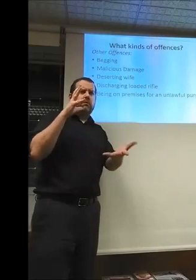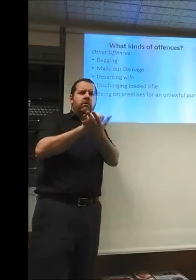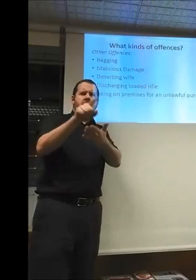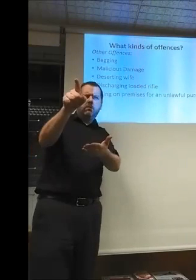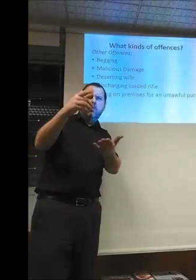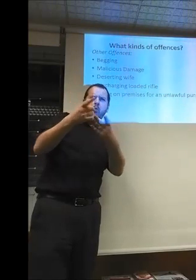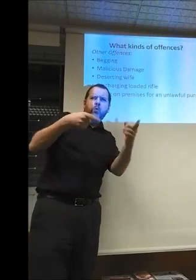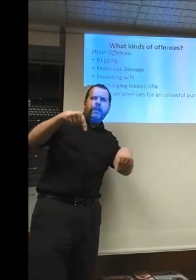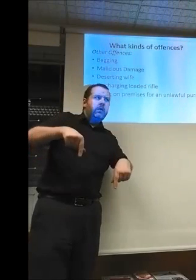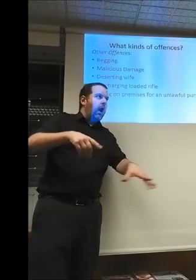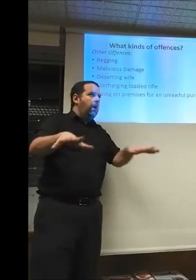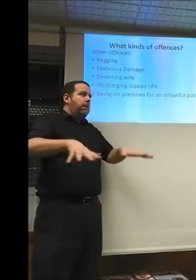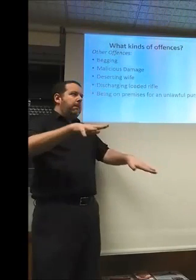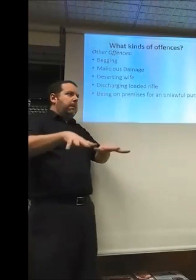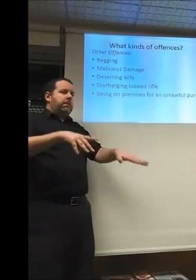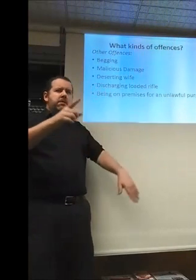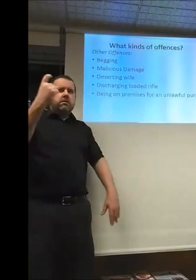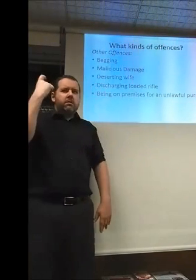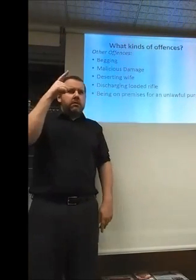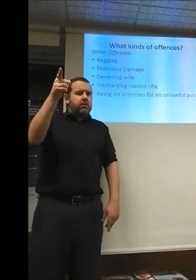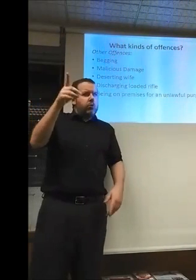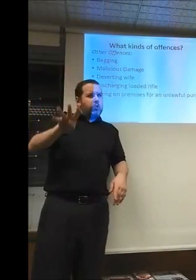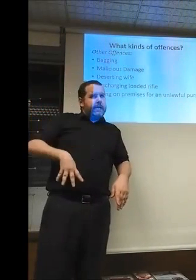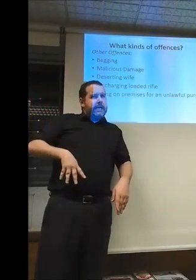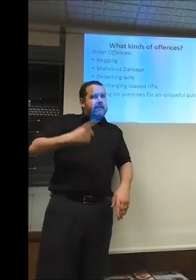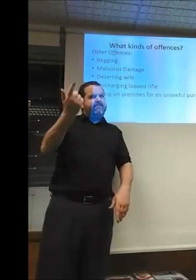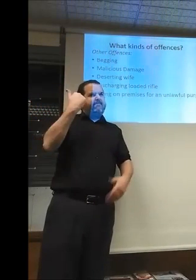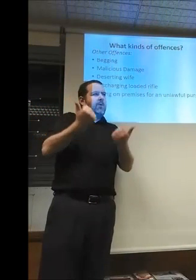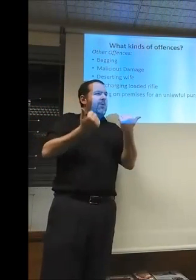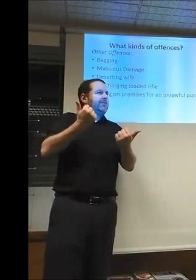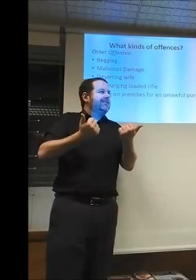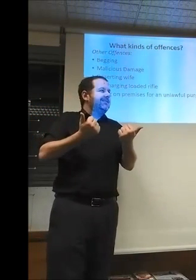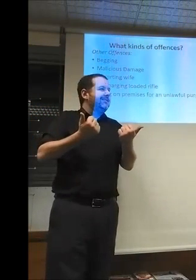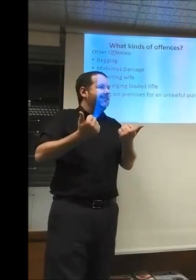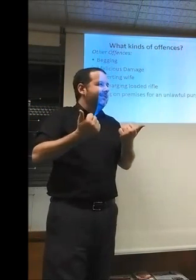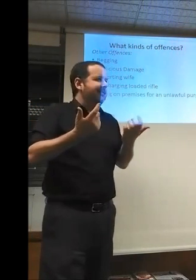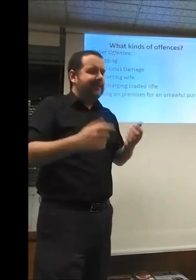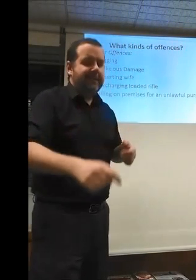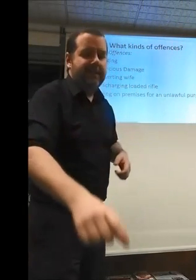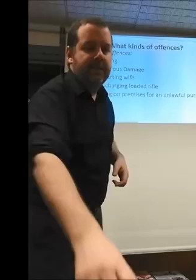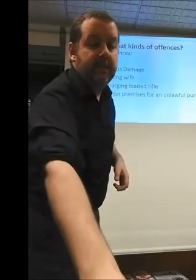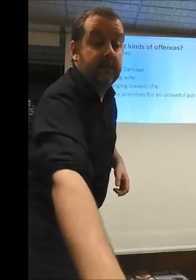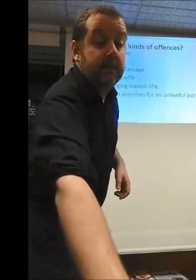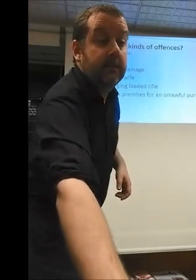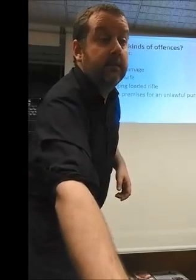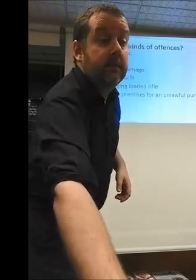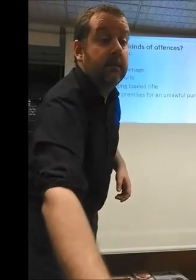understand what was going on or any of the proceedings?